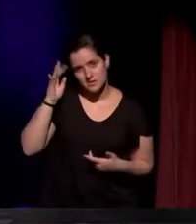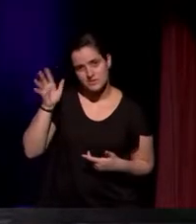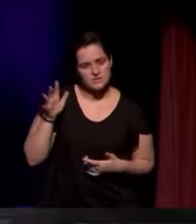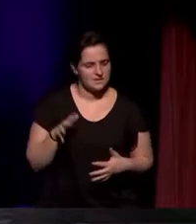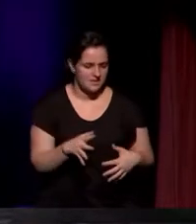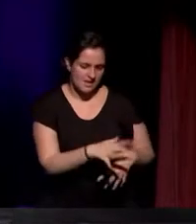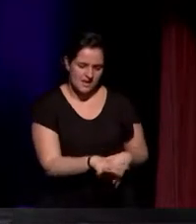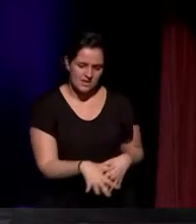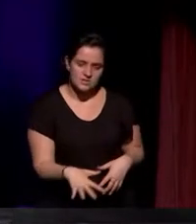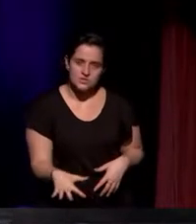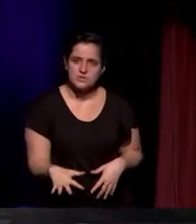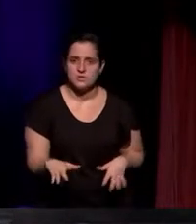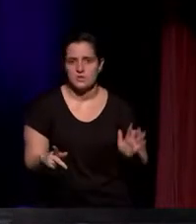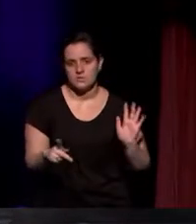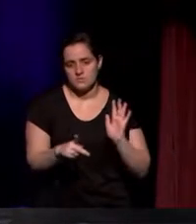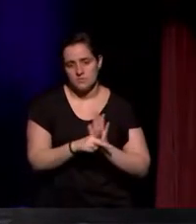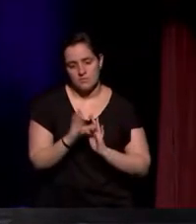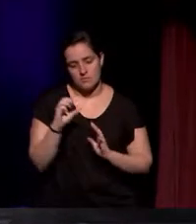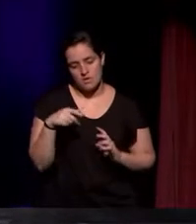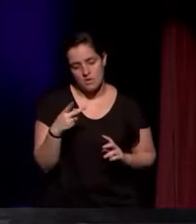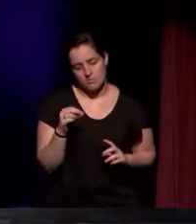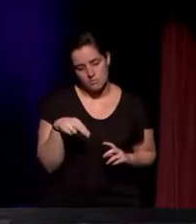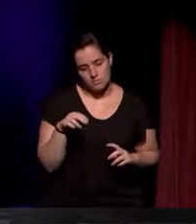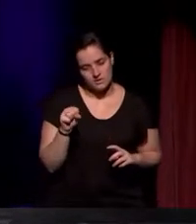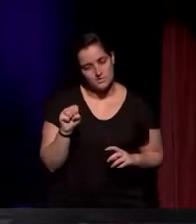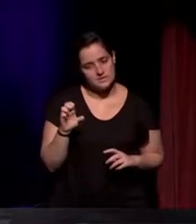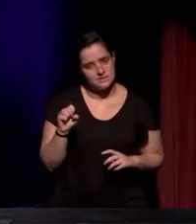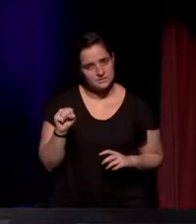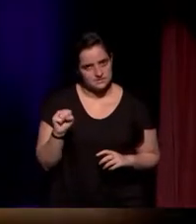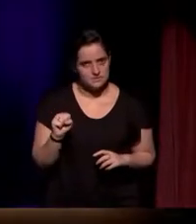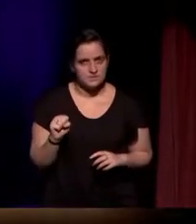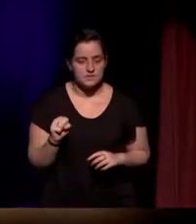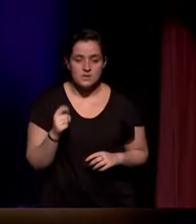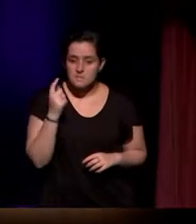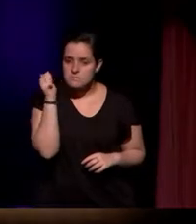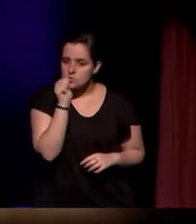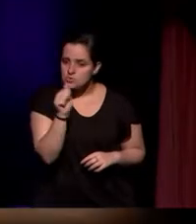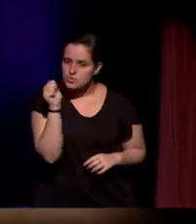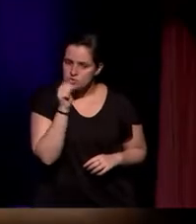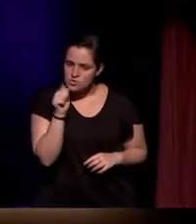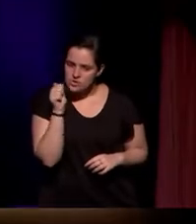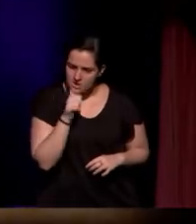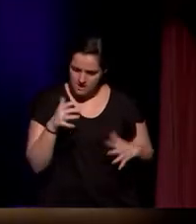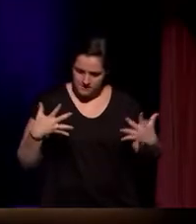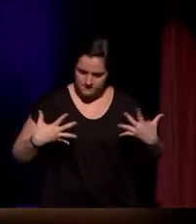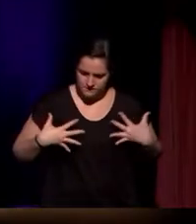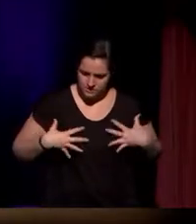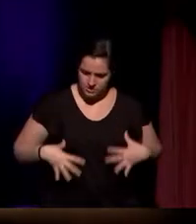predominantly peasants a woman wear military uniform,